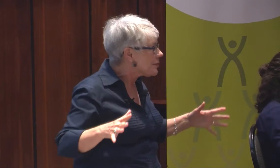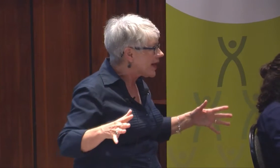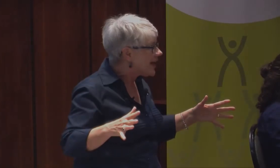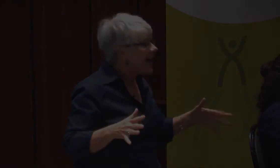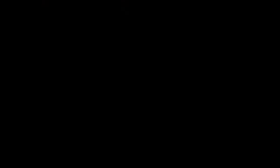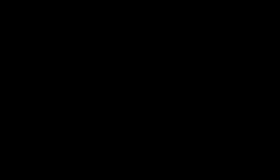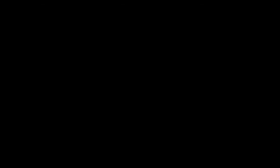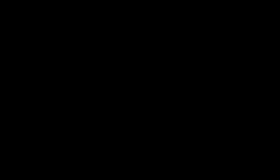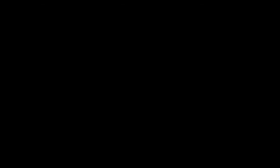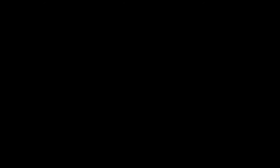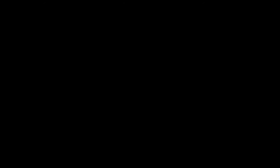about it.